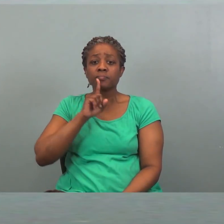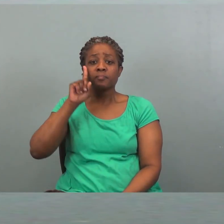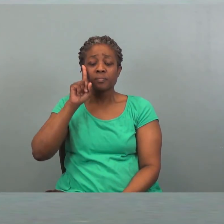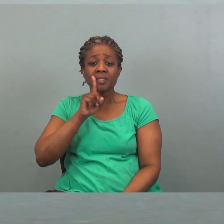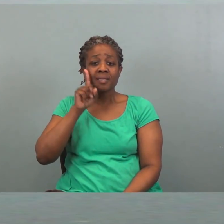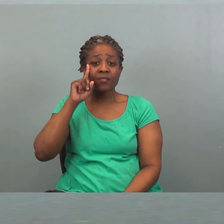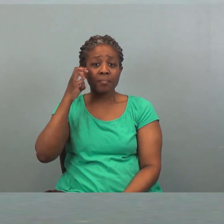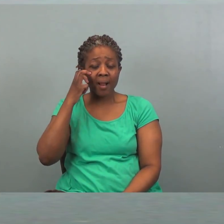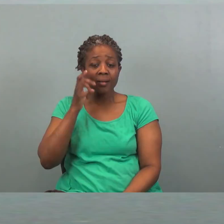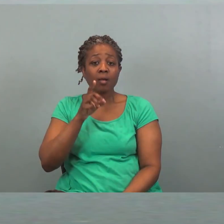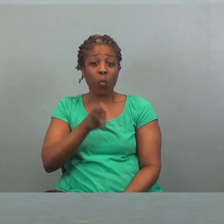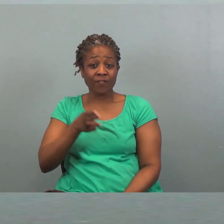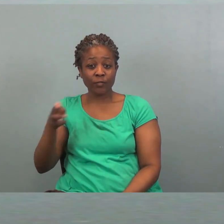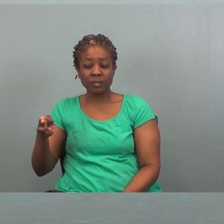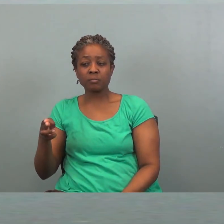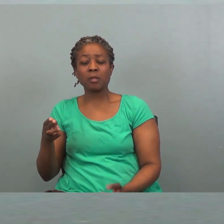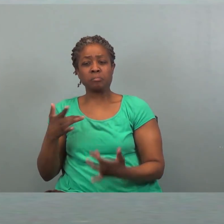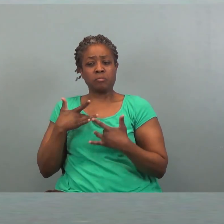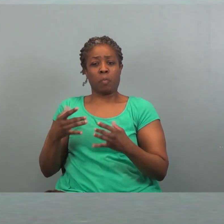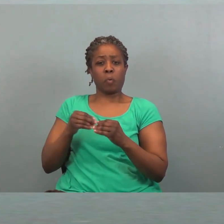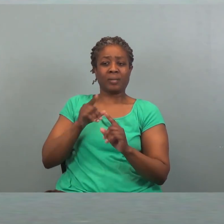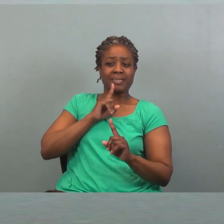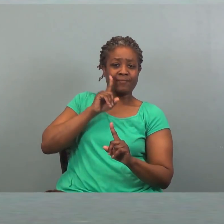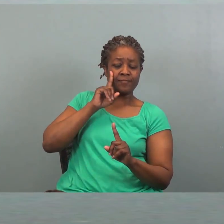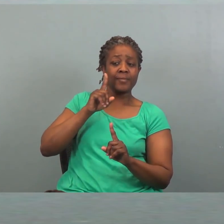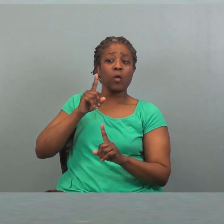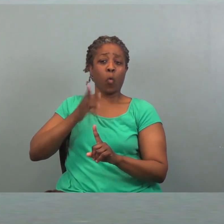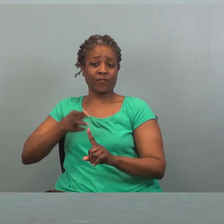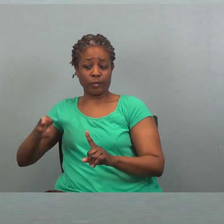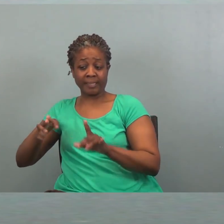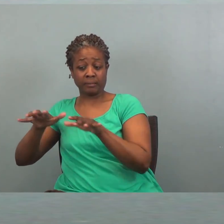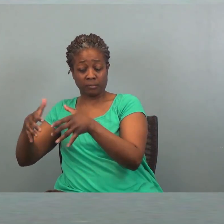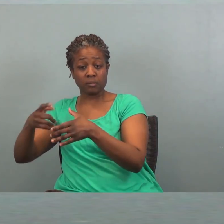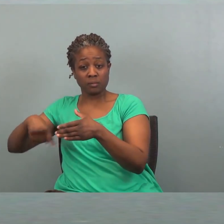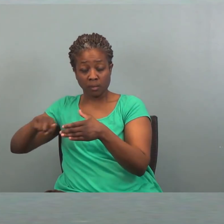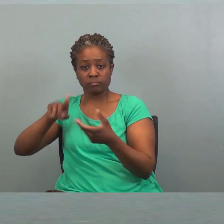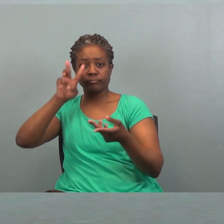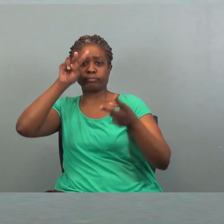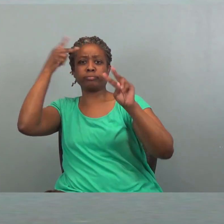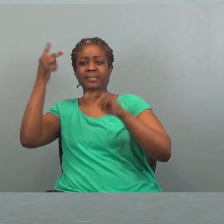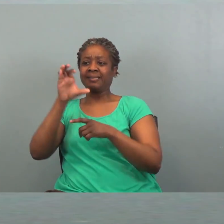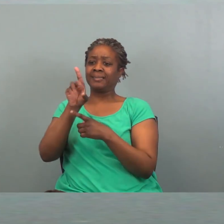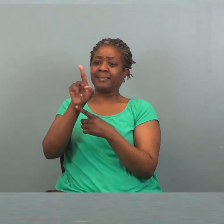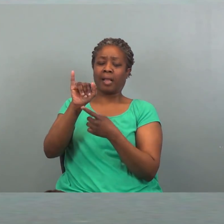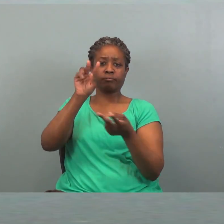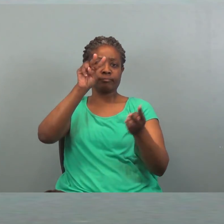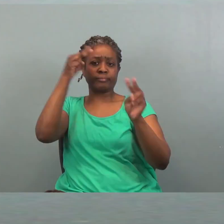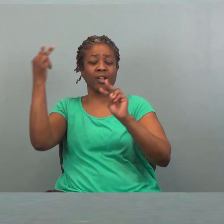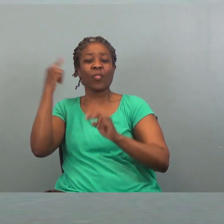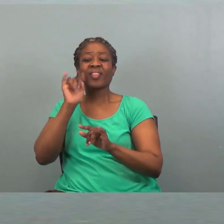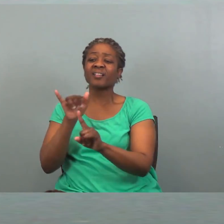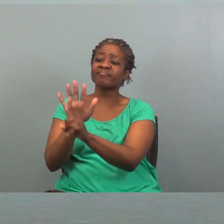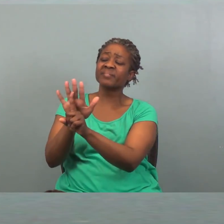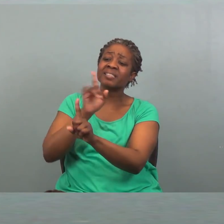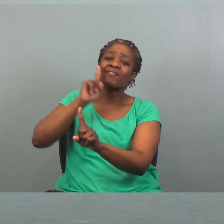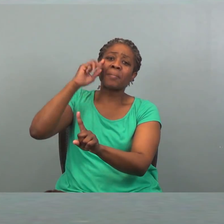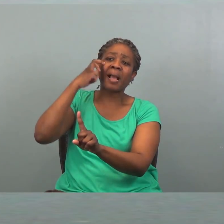There's often a misconception among Deaf and hard of hearing people that the only people who can work with